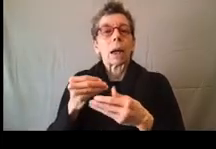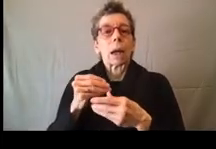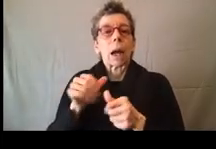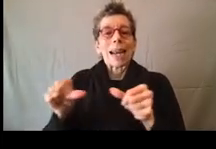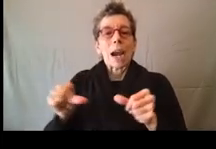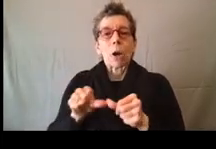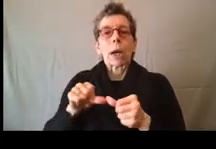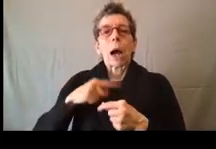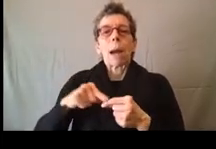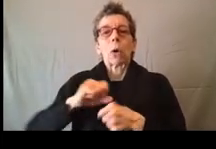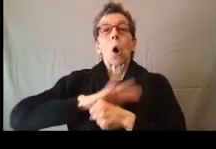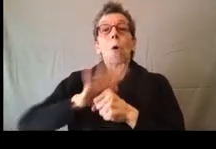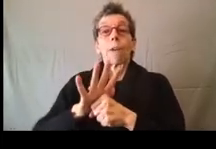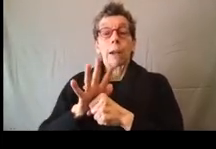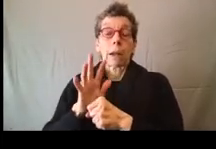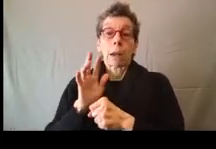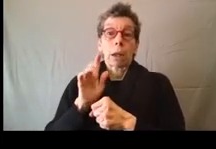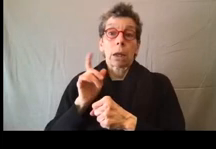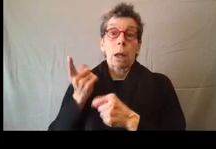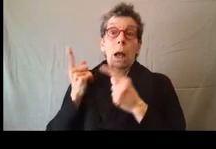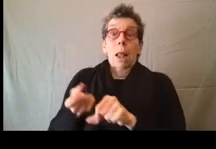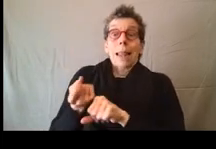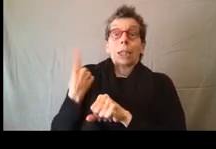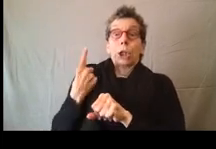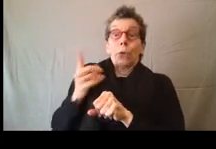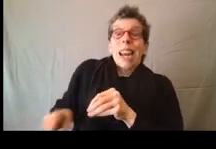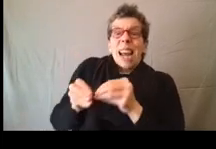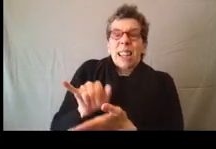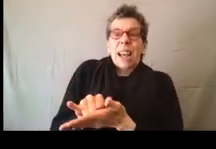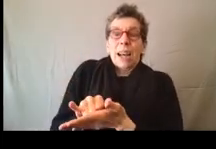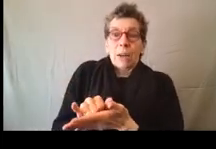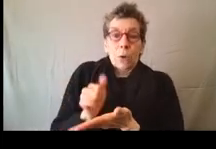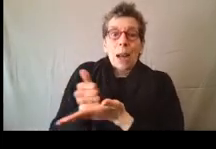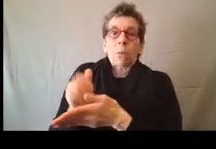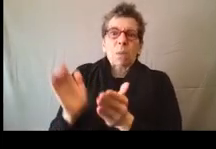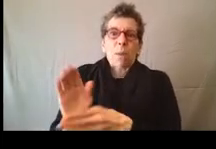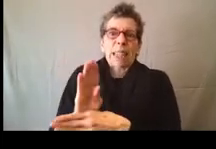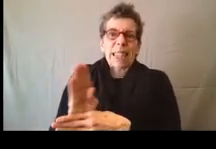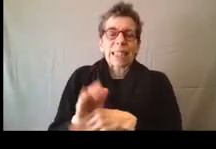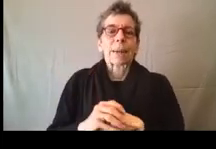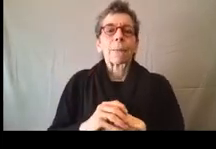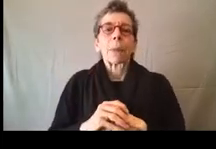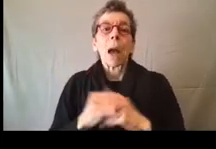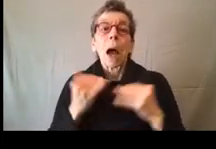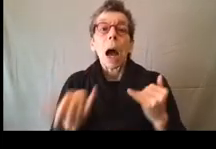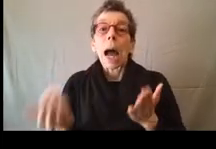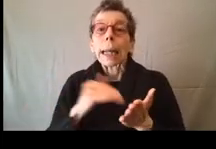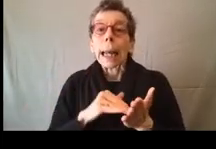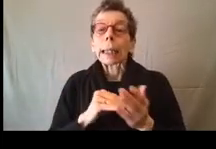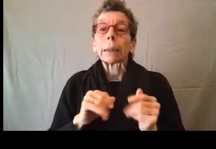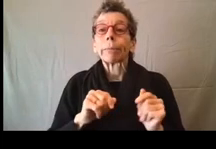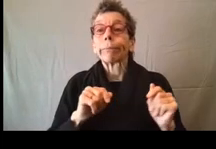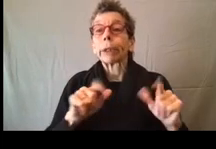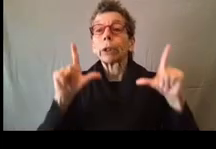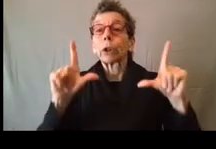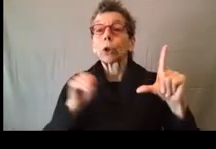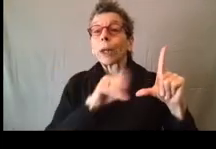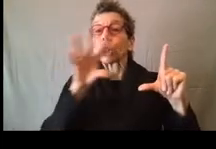small businesses. Next slide, please. Here is the screen shot of some content from the